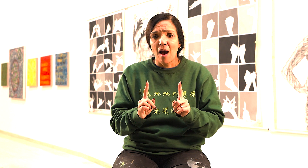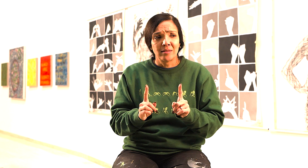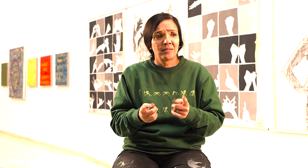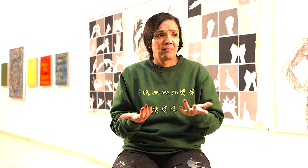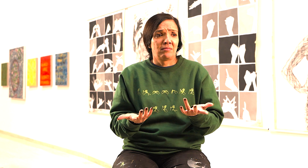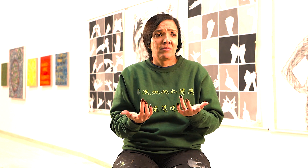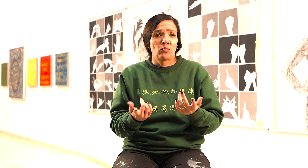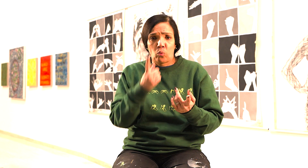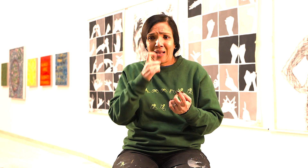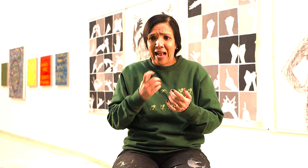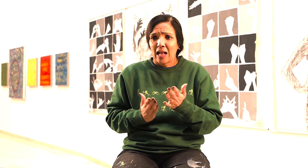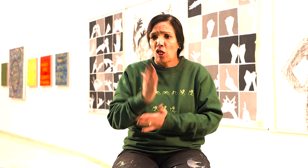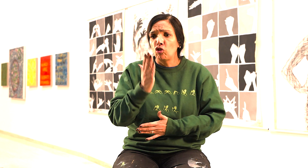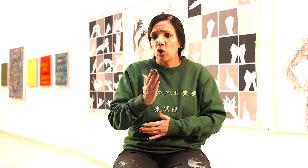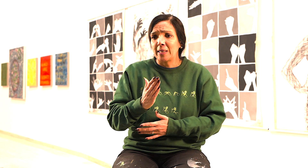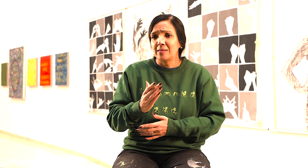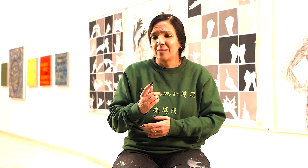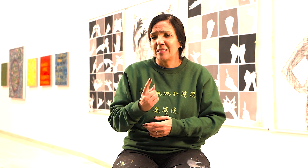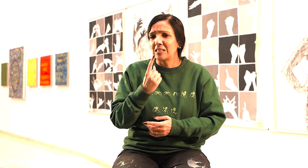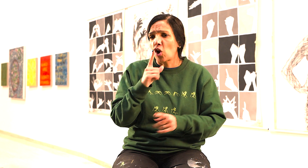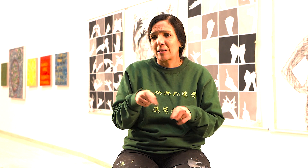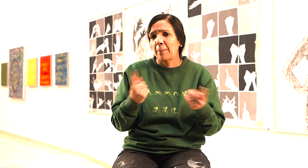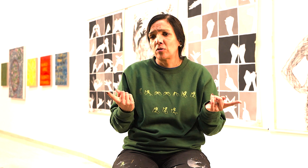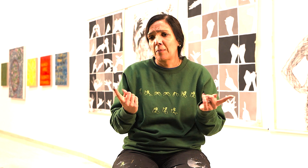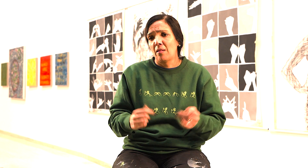but we can get through it, and it's not impossible.